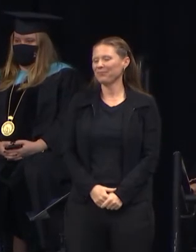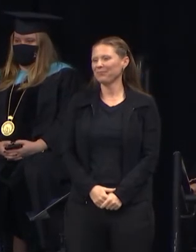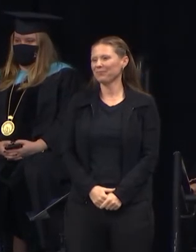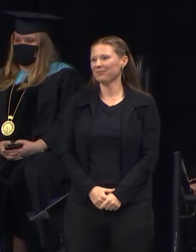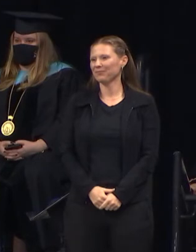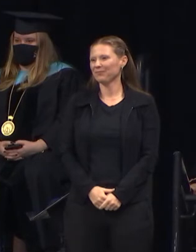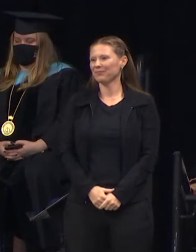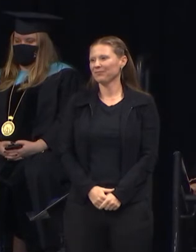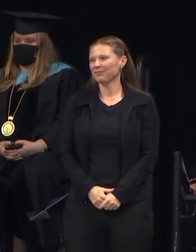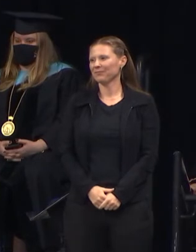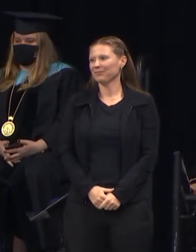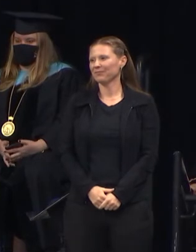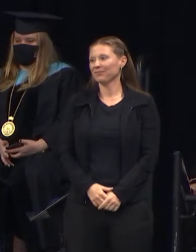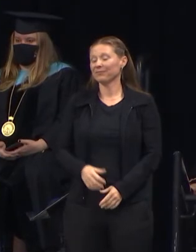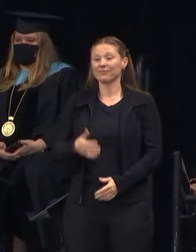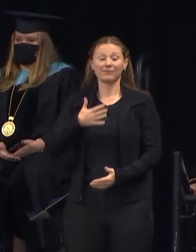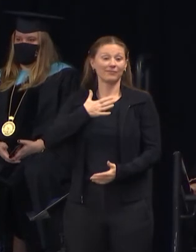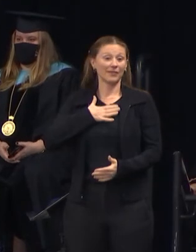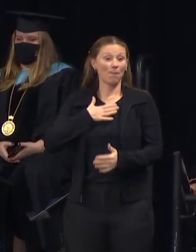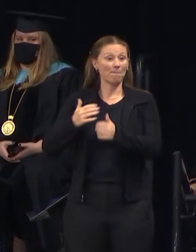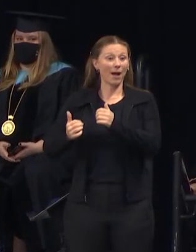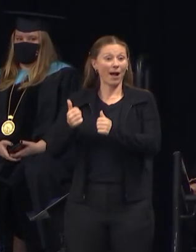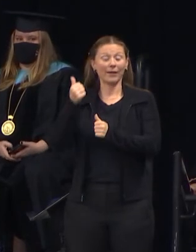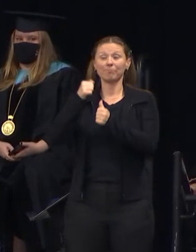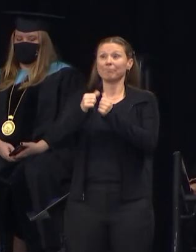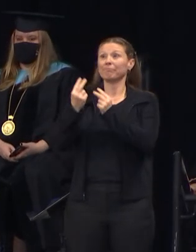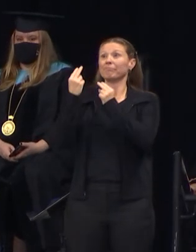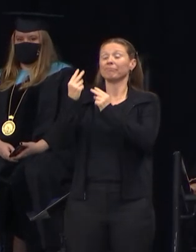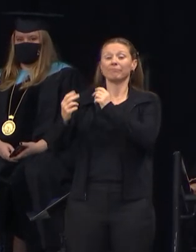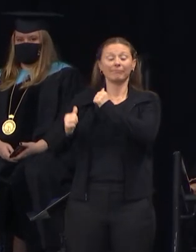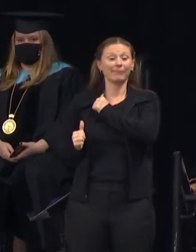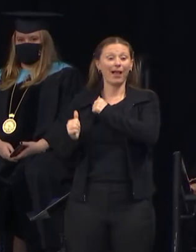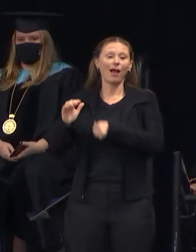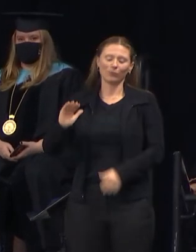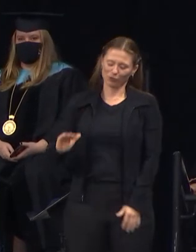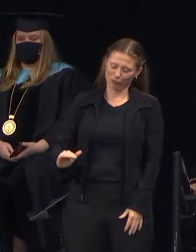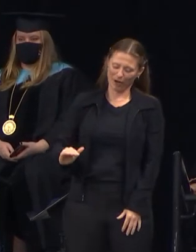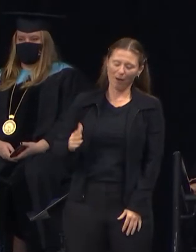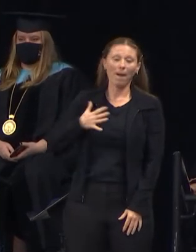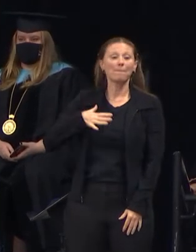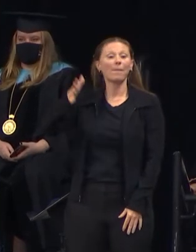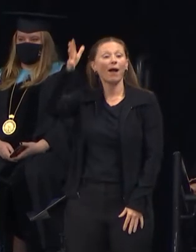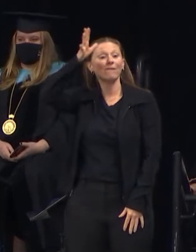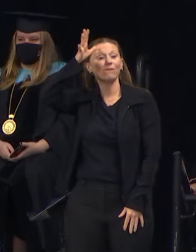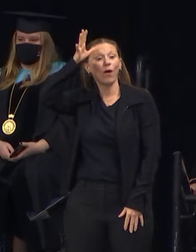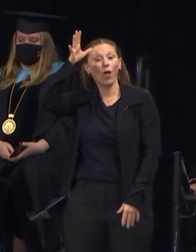My memory of the military starts as a child. My father enlisted in the Army as a cook.